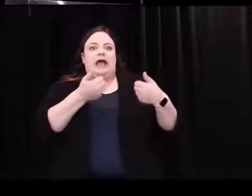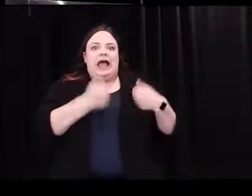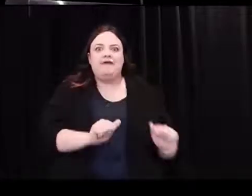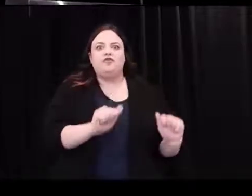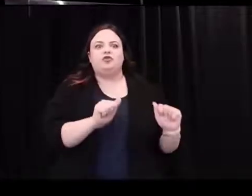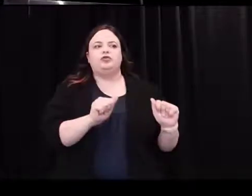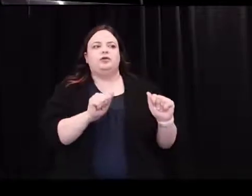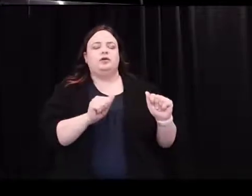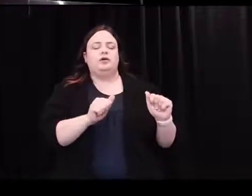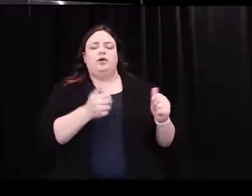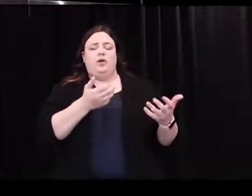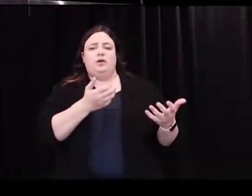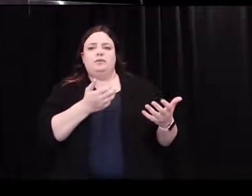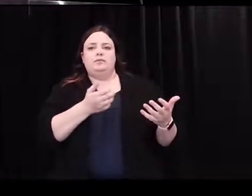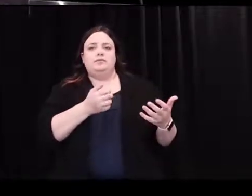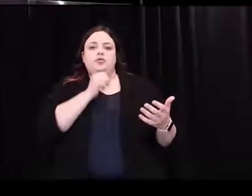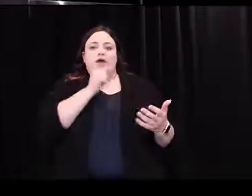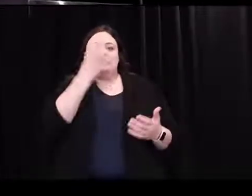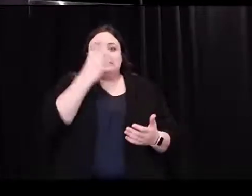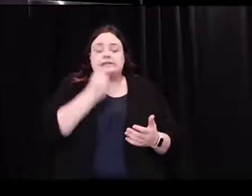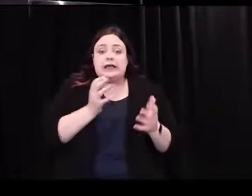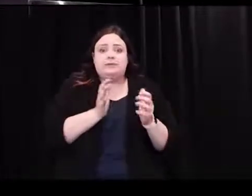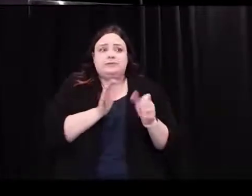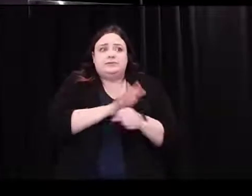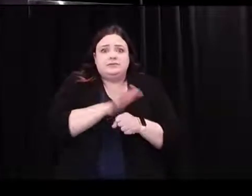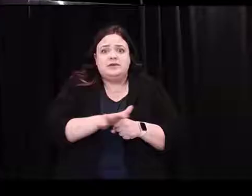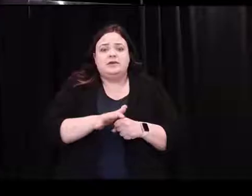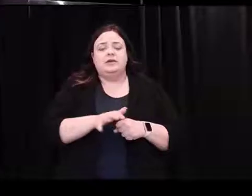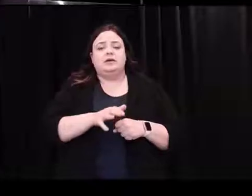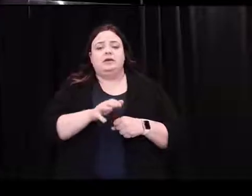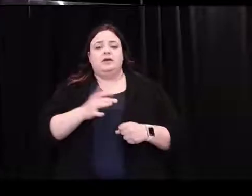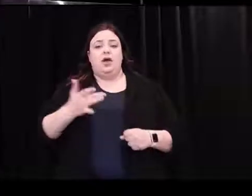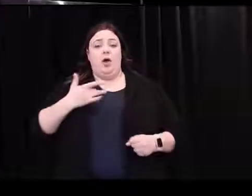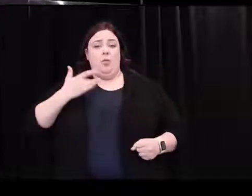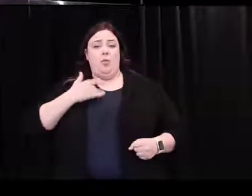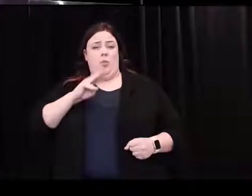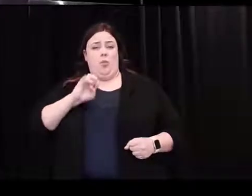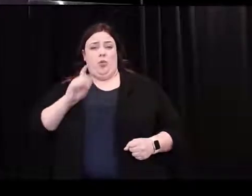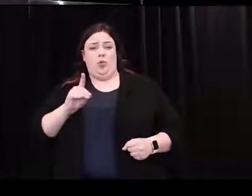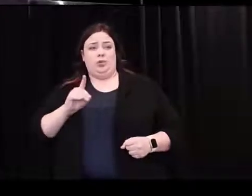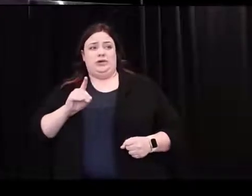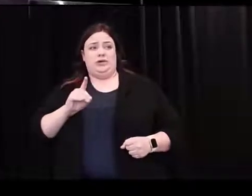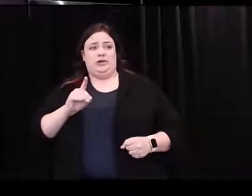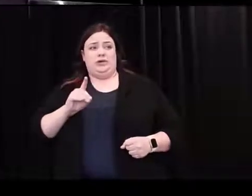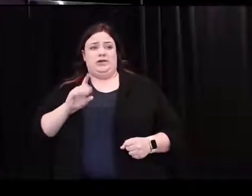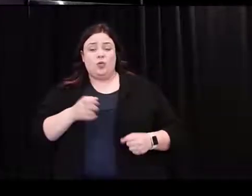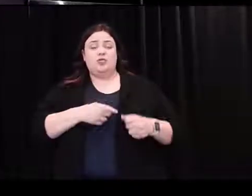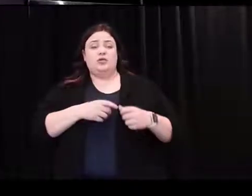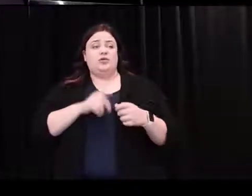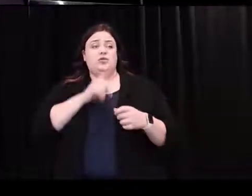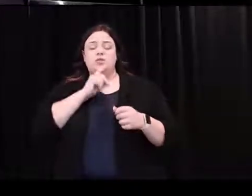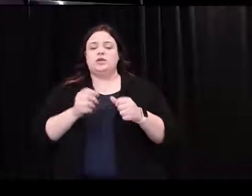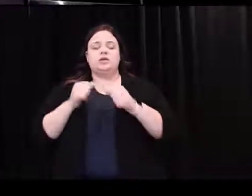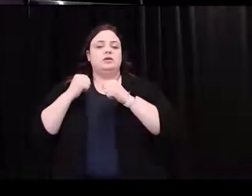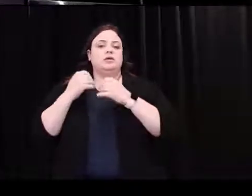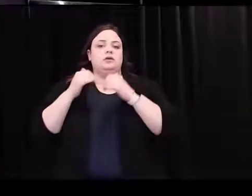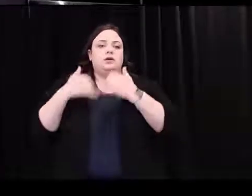you haven't slept very much. Mood disorders are extremely common in people who have chronic pain.